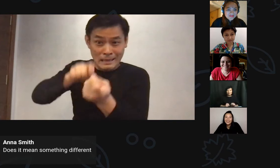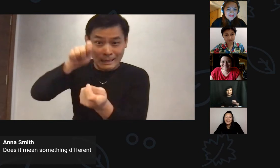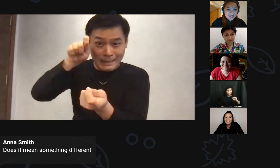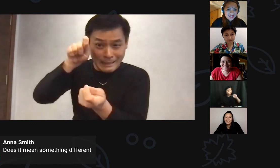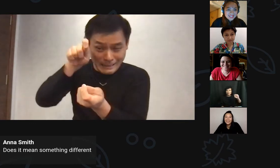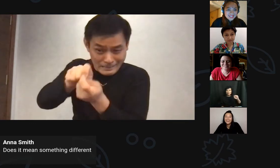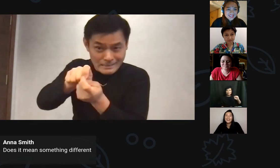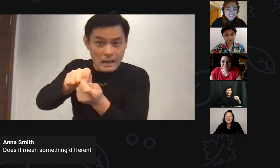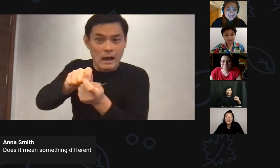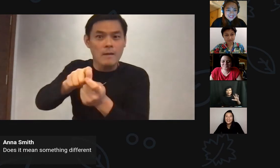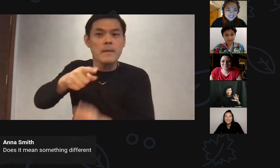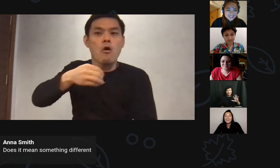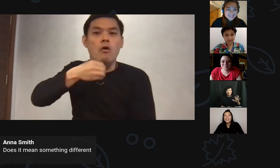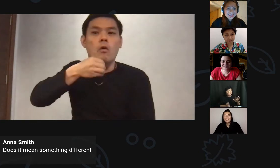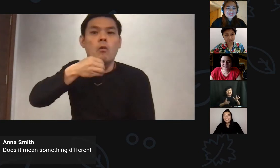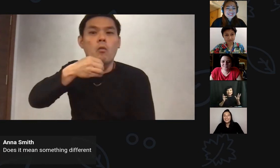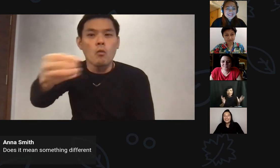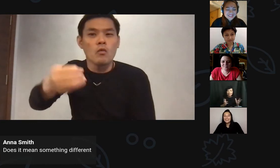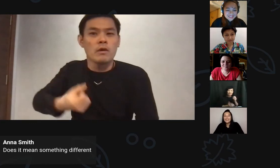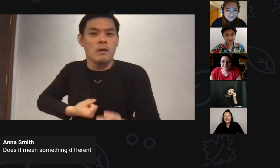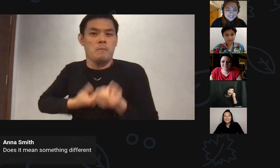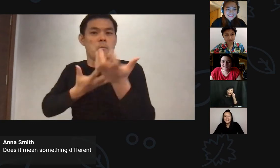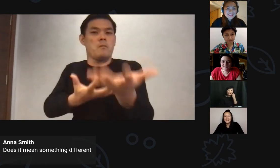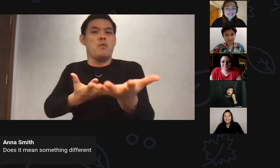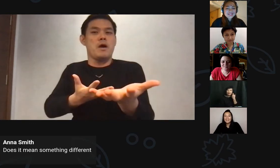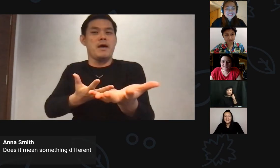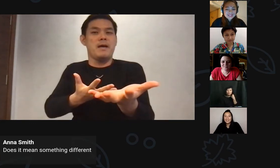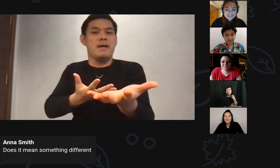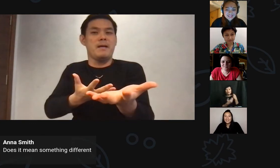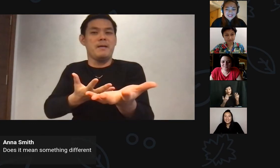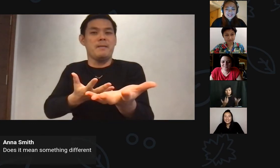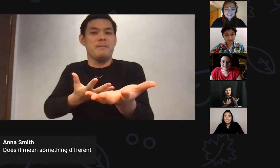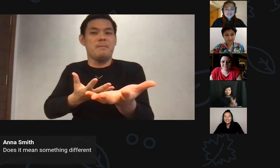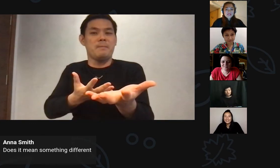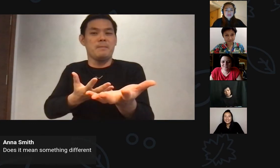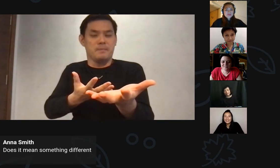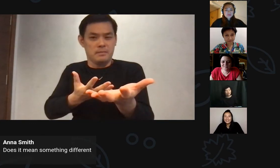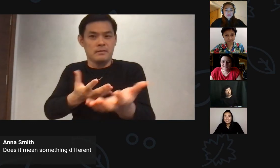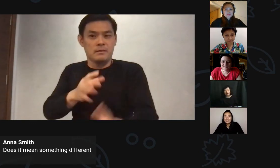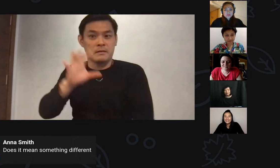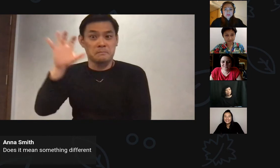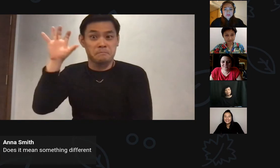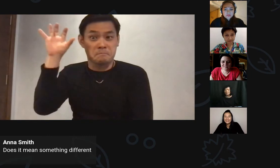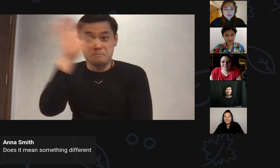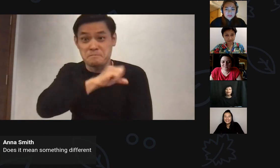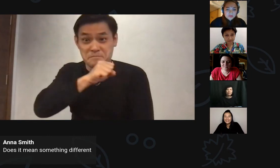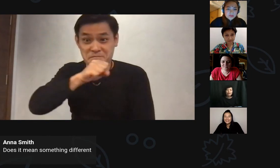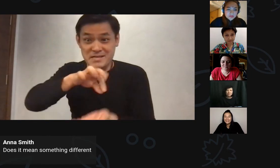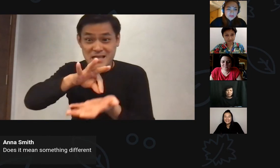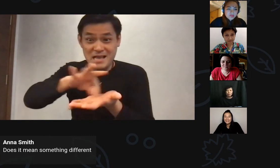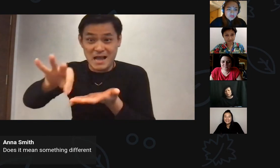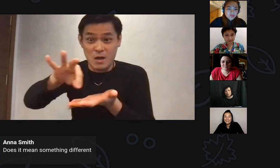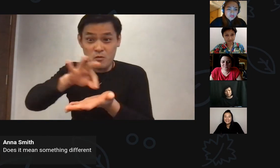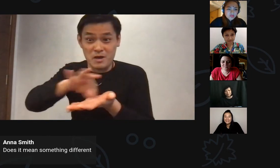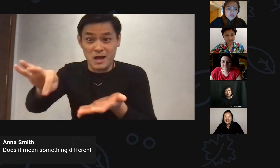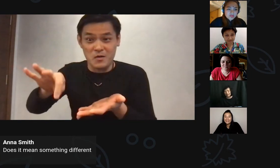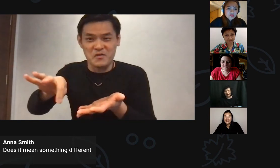I did this exactly then through the original work then I think it’s impossible.